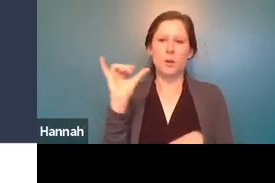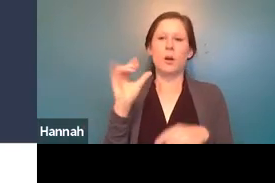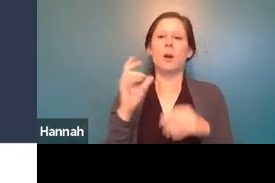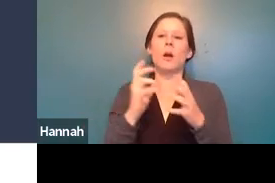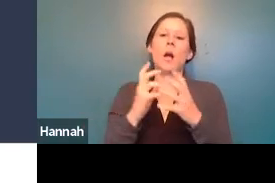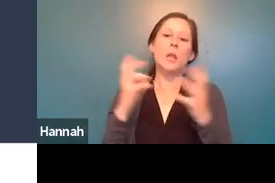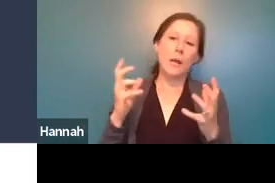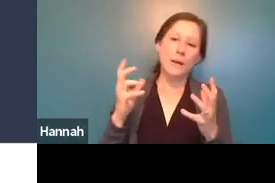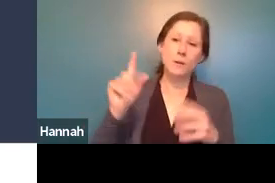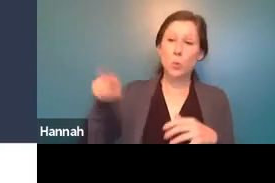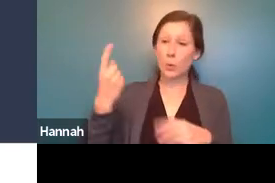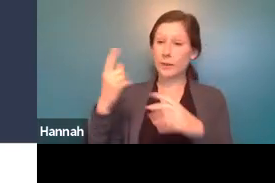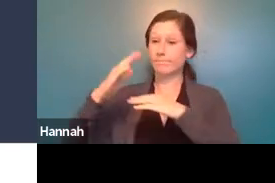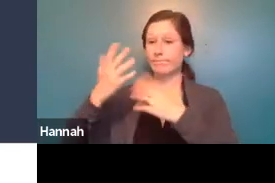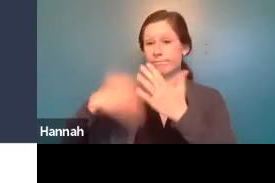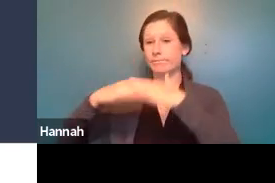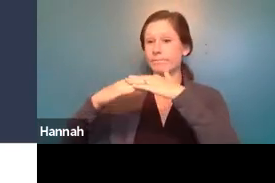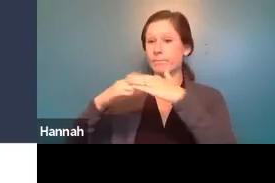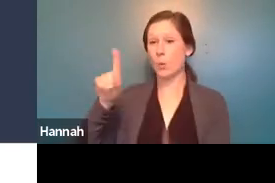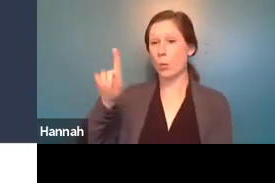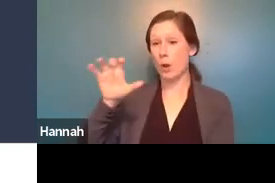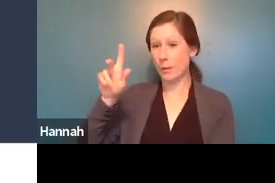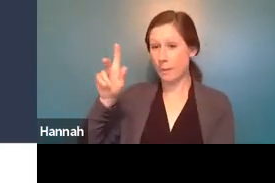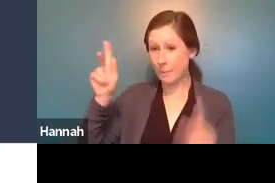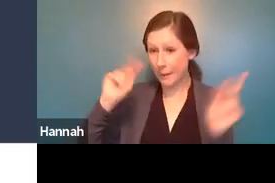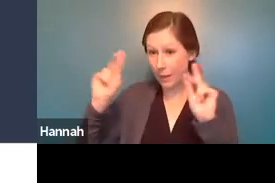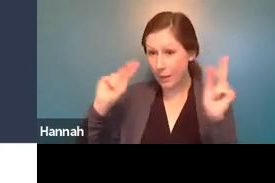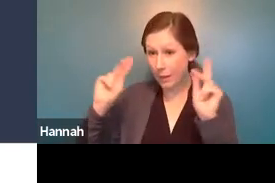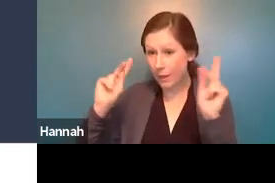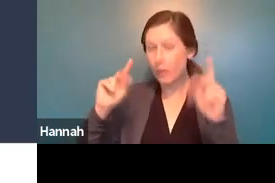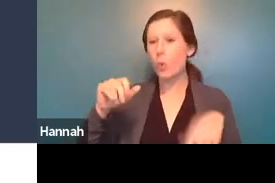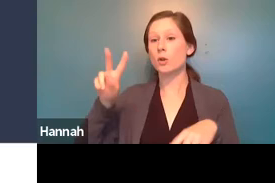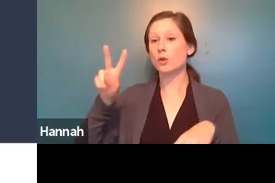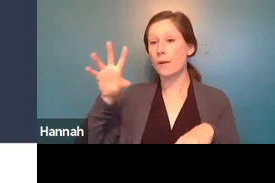only a hundred people or only 250 people. And in the park, it's really hard to